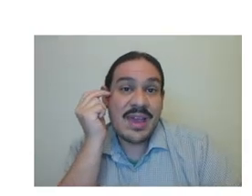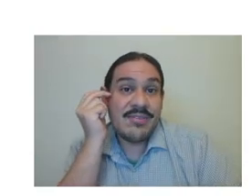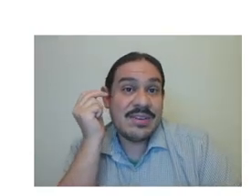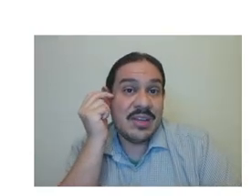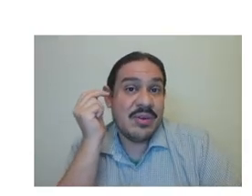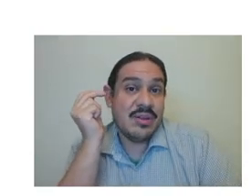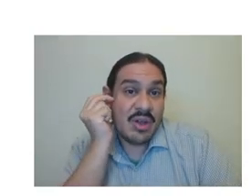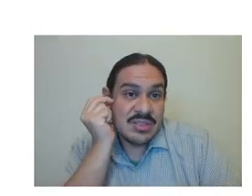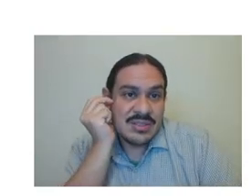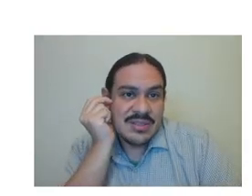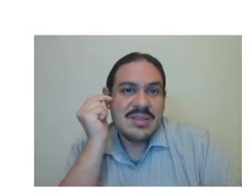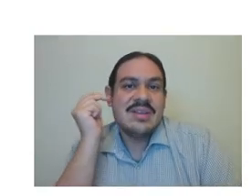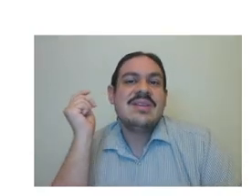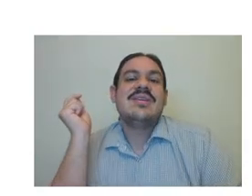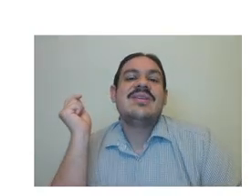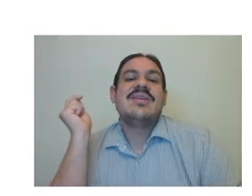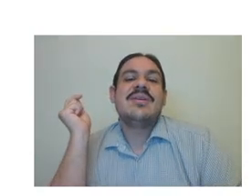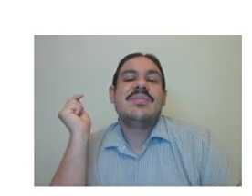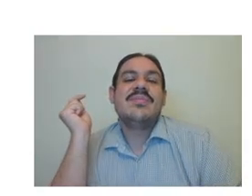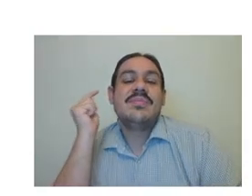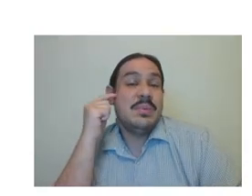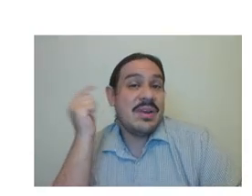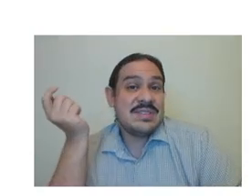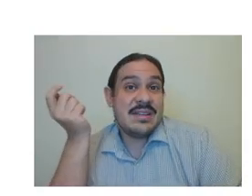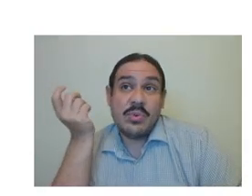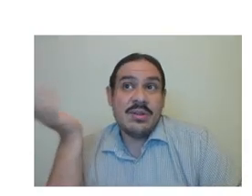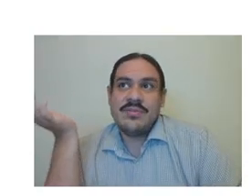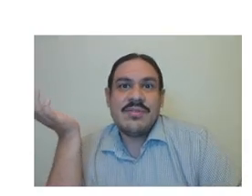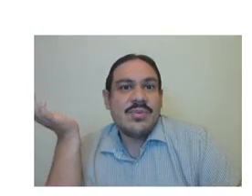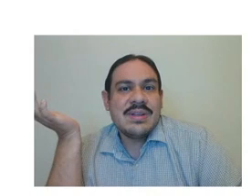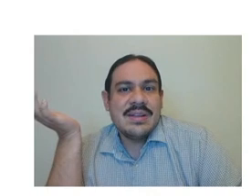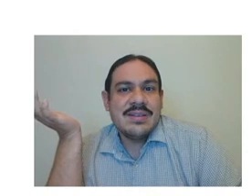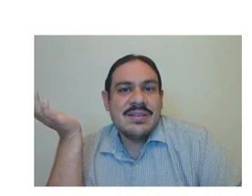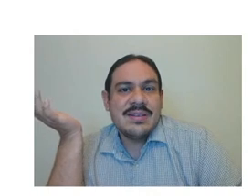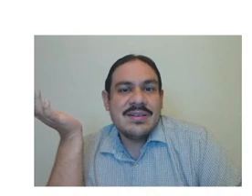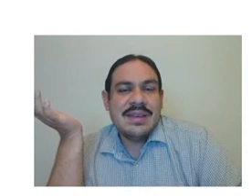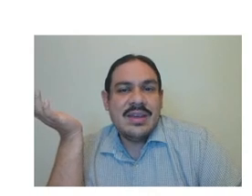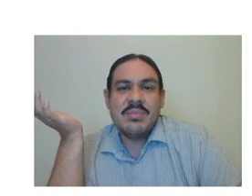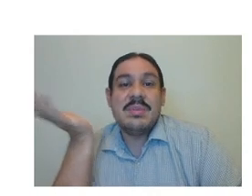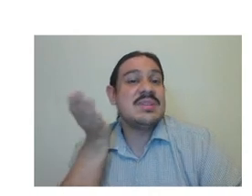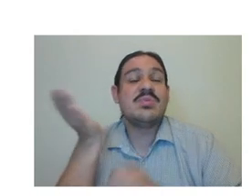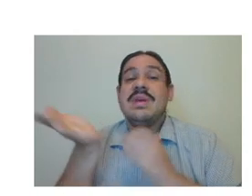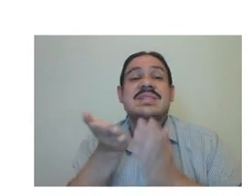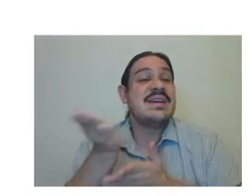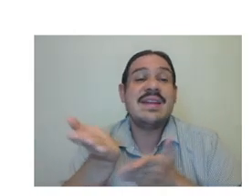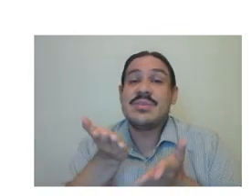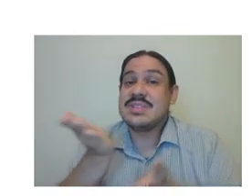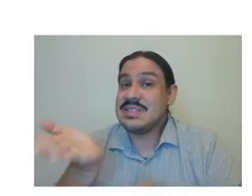but this is not going to happen for two reasons first of all